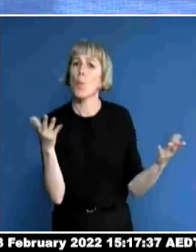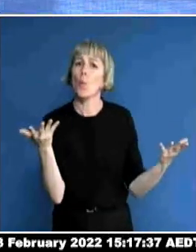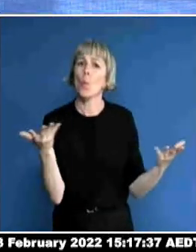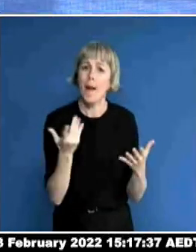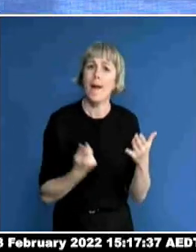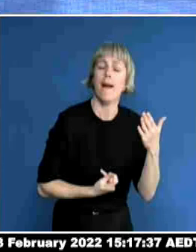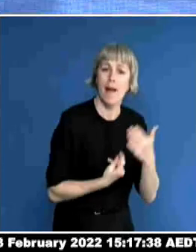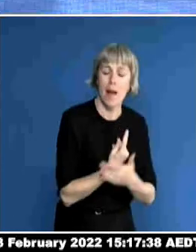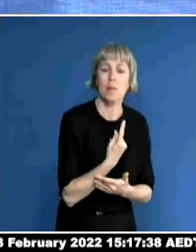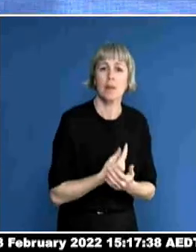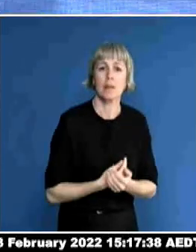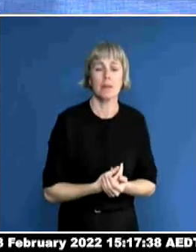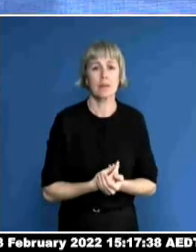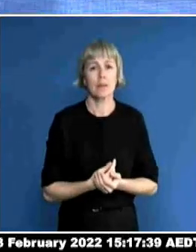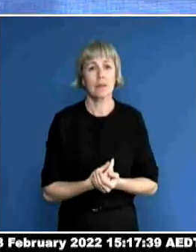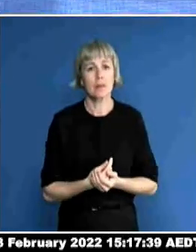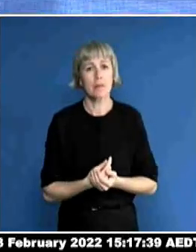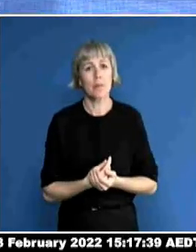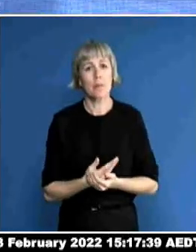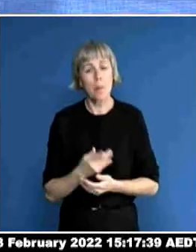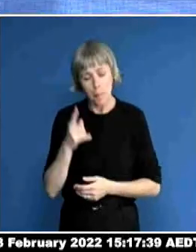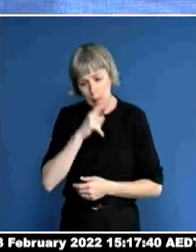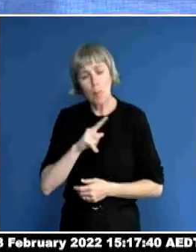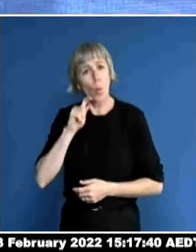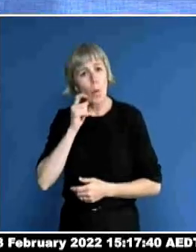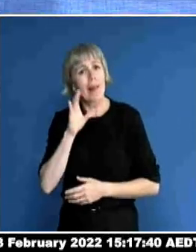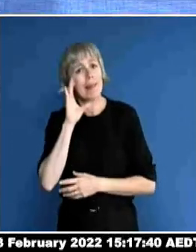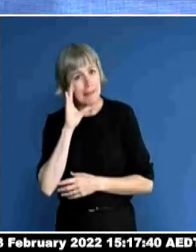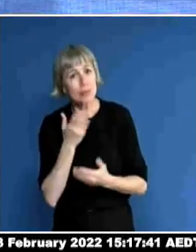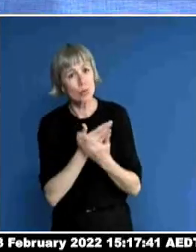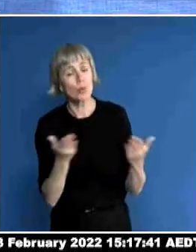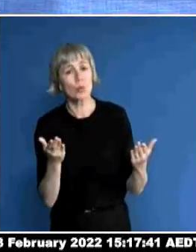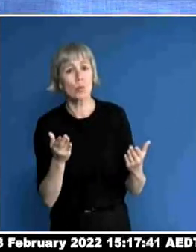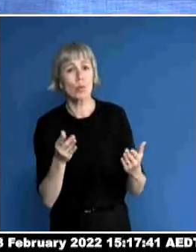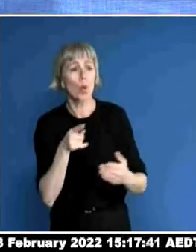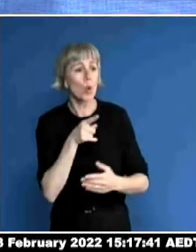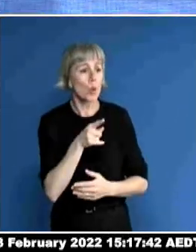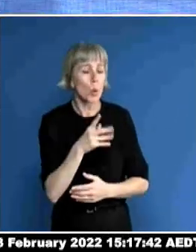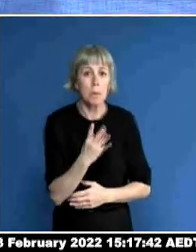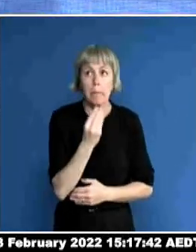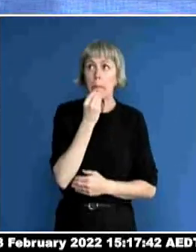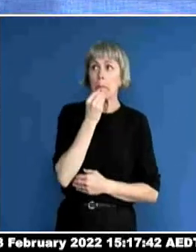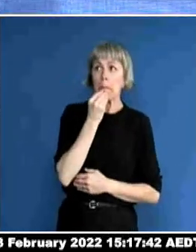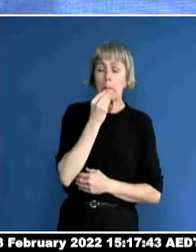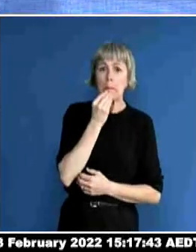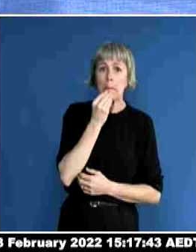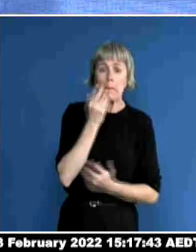You do not have to go through this. The - it can be a better system.